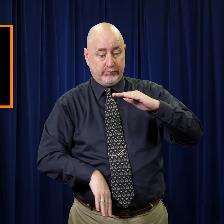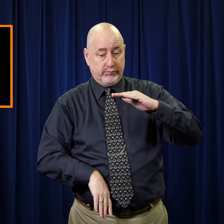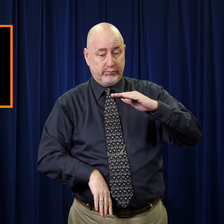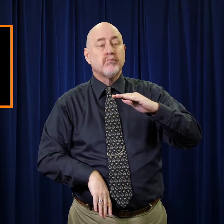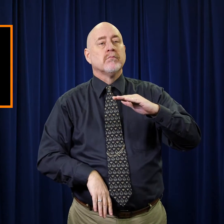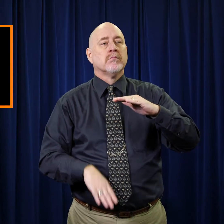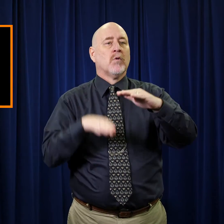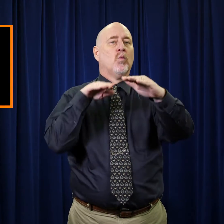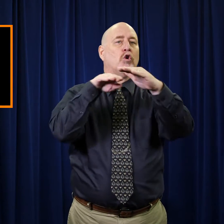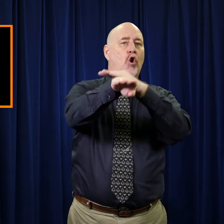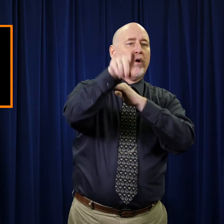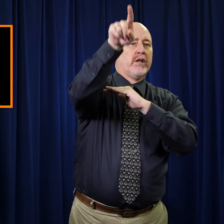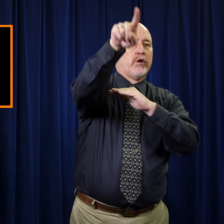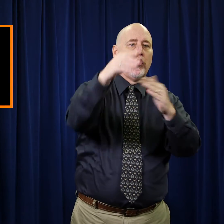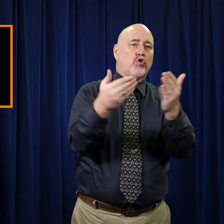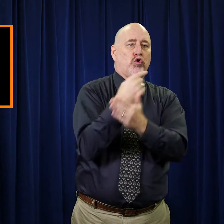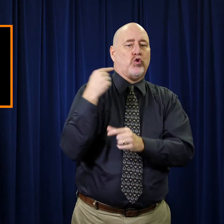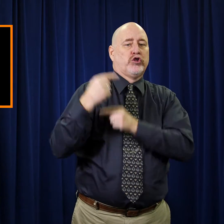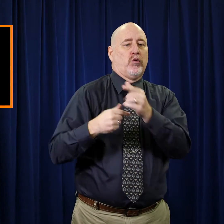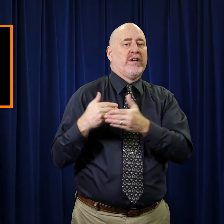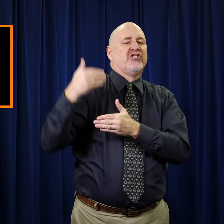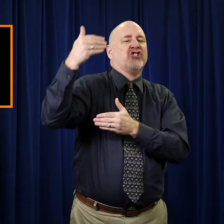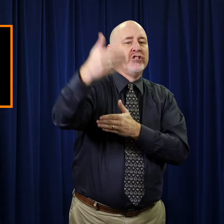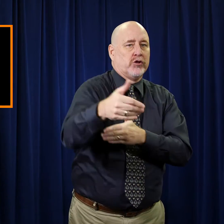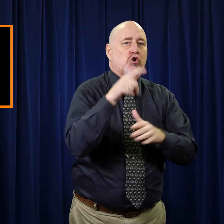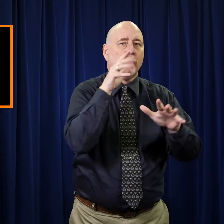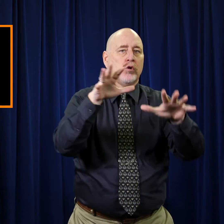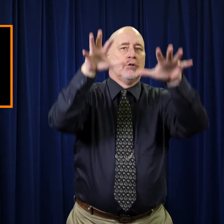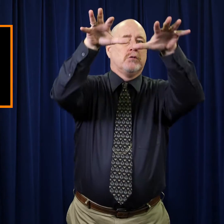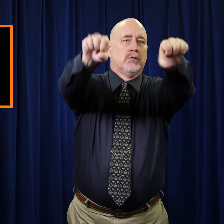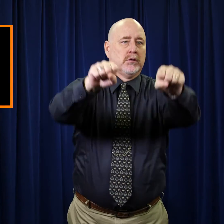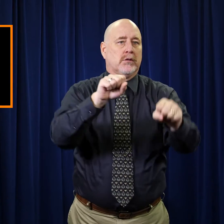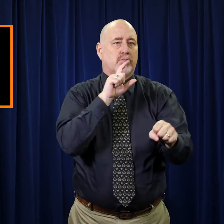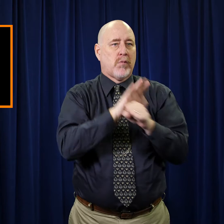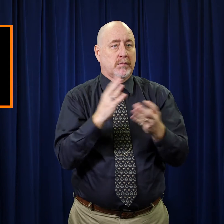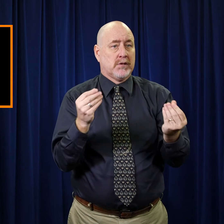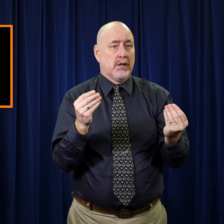19 years old and beneath, will be the new generation who will go into